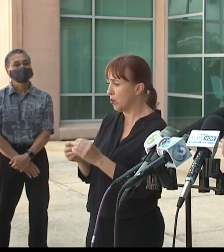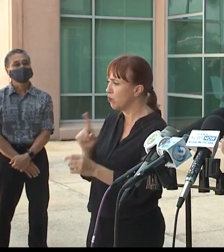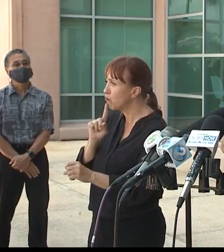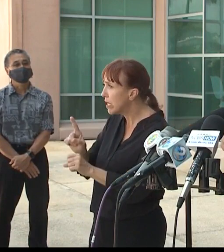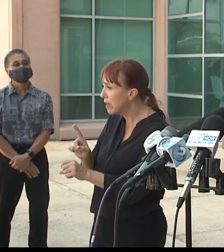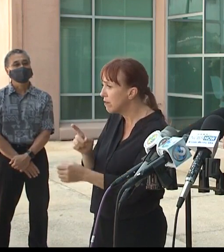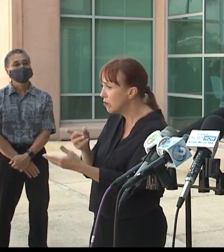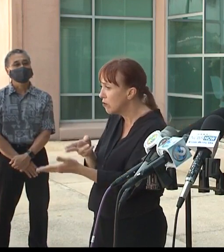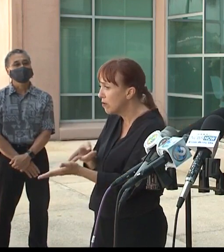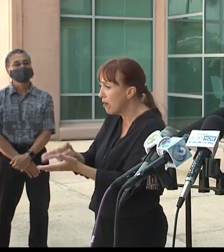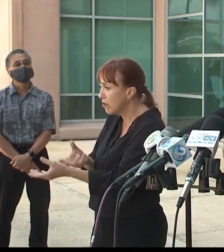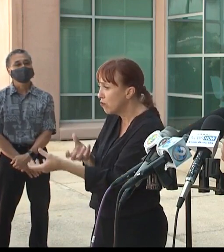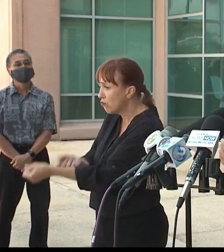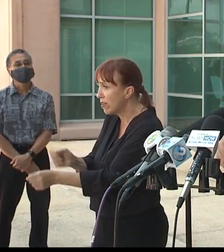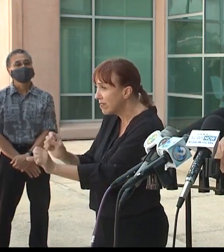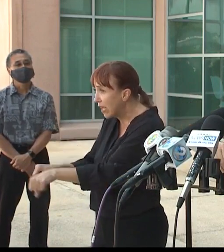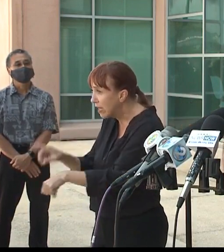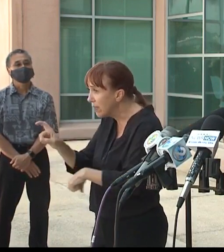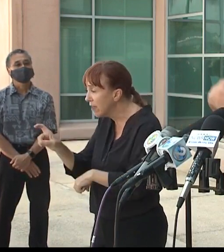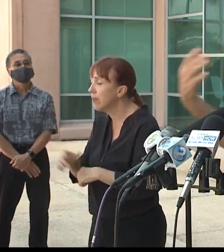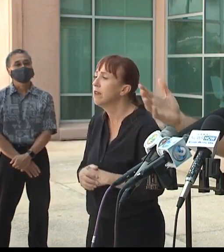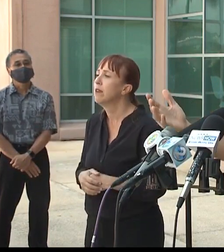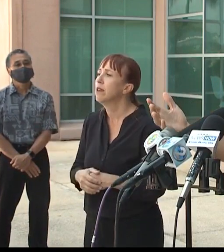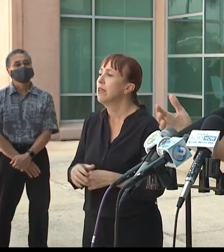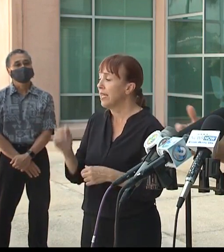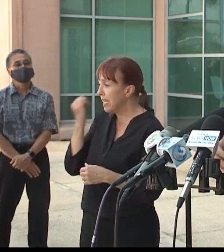PROVIDER." "HONOLULU HAS 9 WASTEWATER TREATMENT CENTERS..AND SAMPLES WILL BE